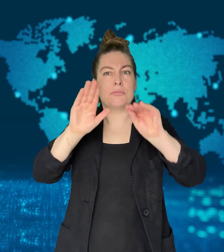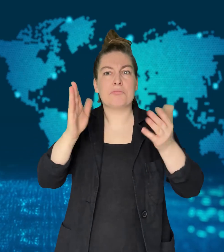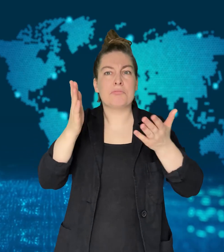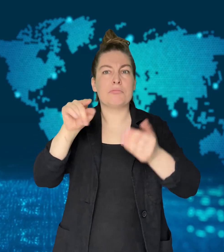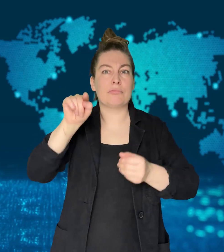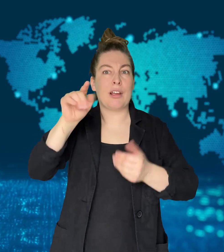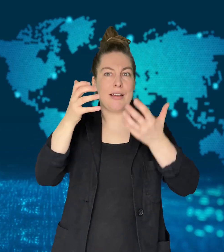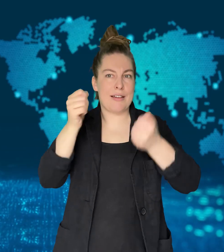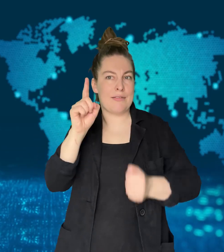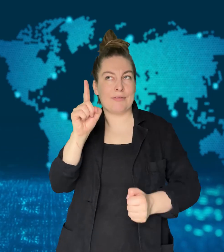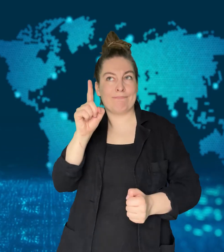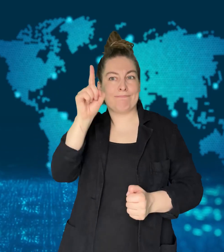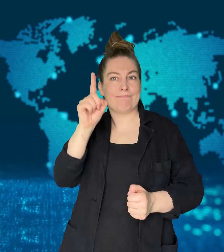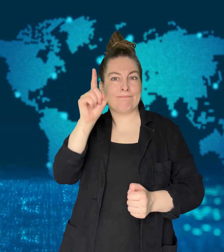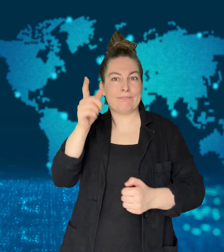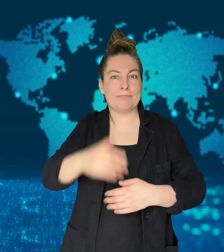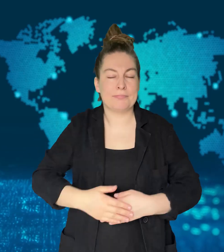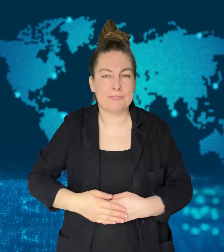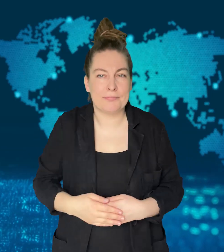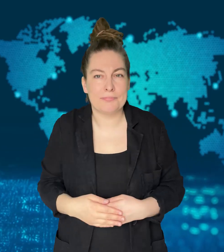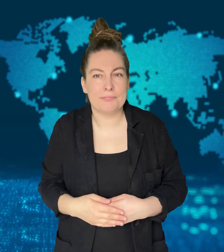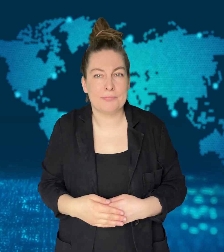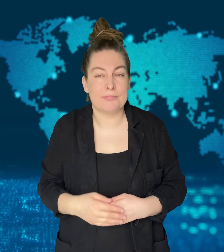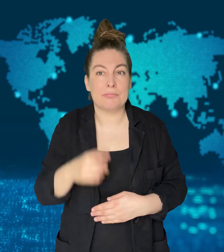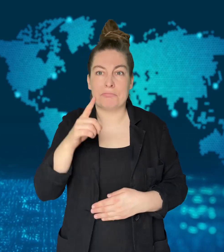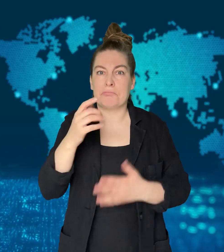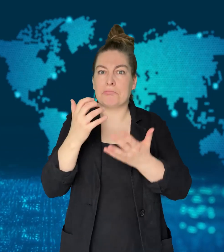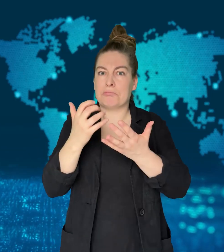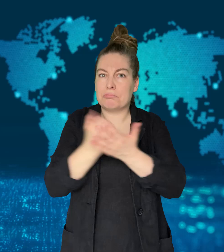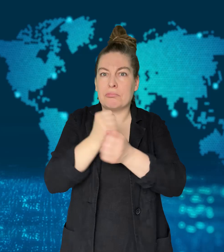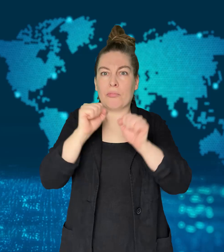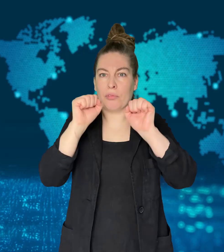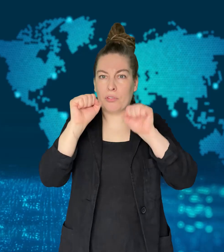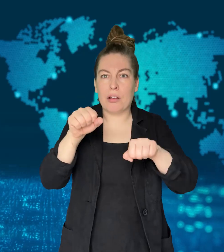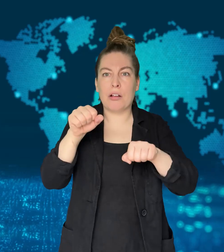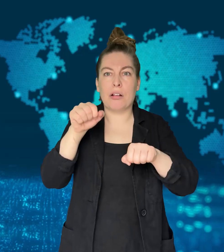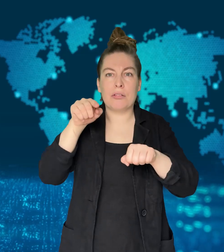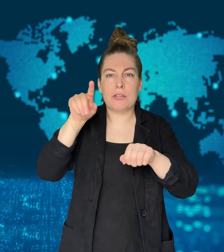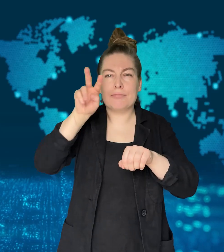that five different objects had been observed moving